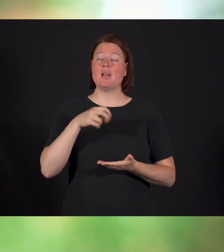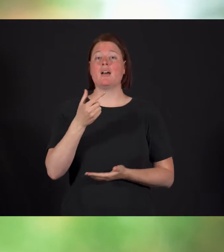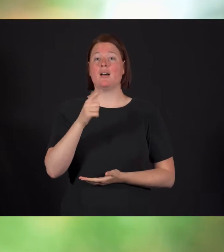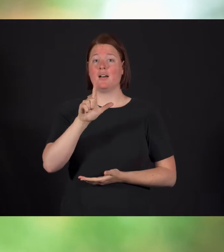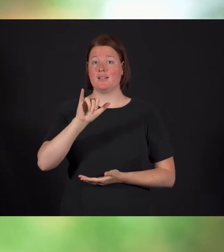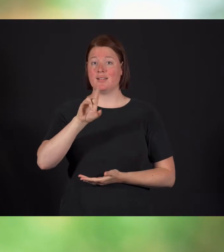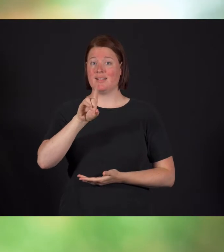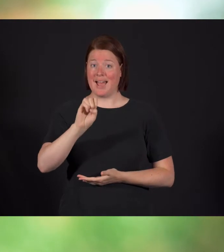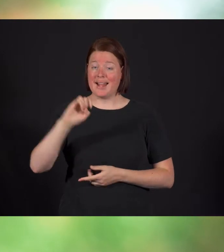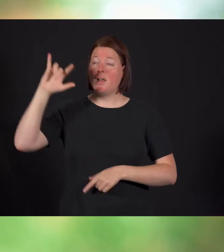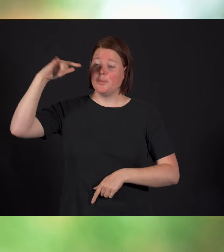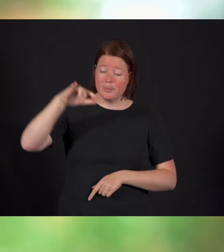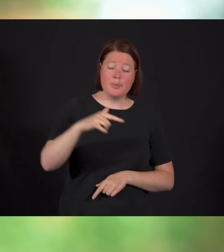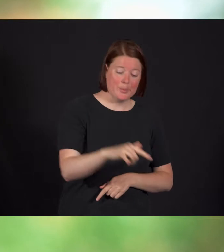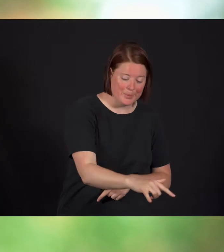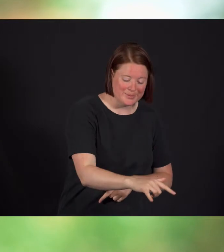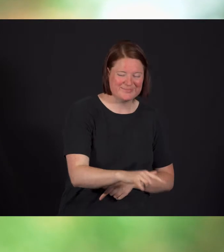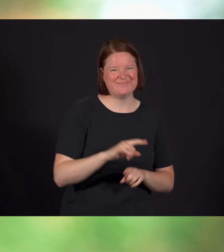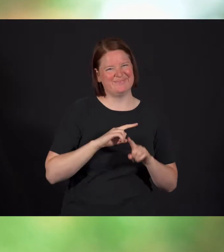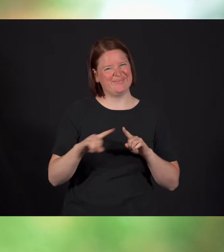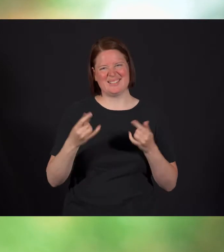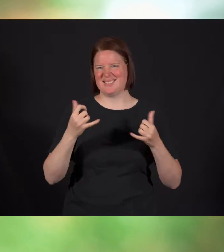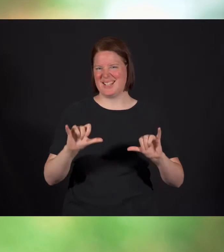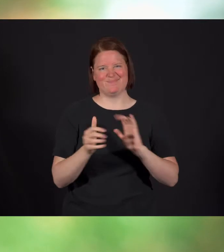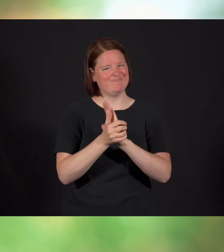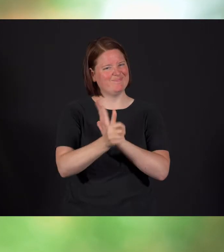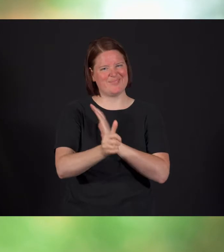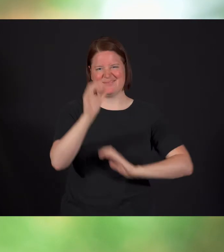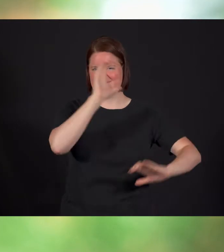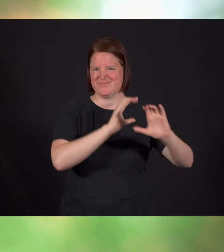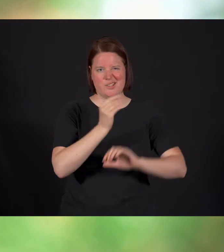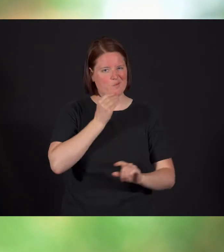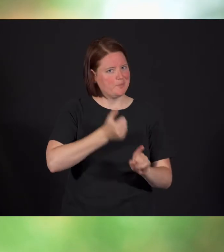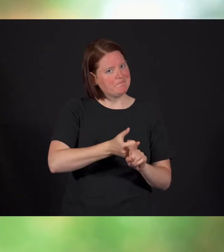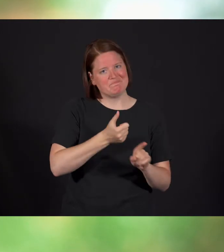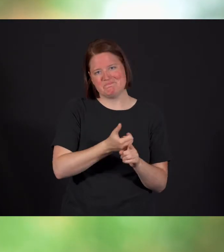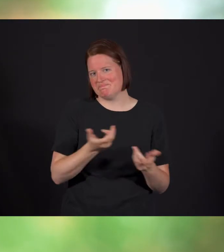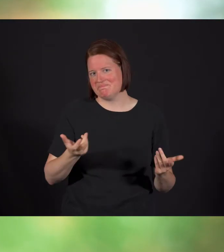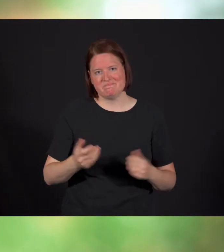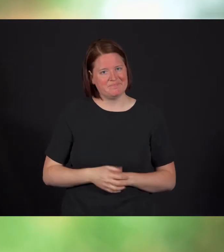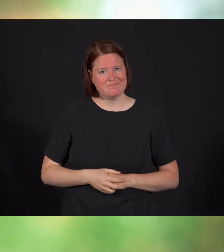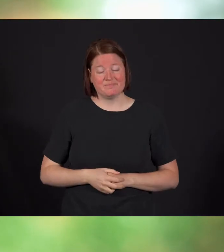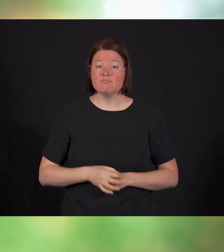to make you a really good efficient hunter. Now for Doctor Who, as I mentioned, he is an eastern screech owl